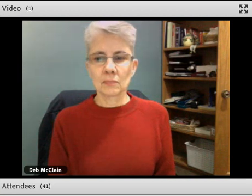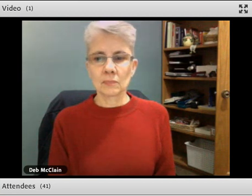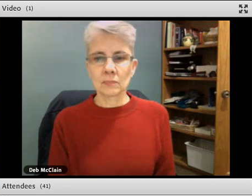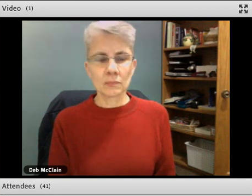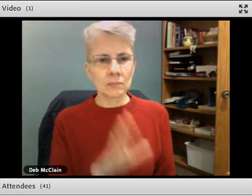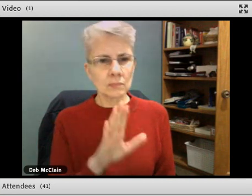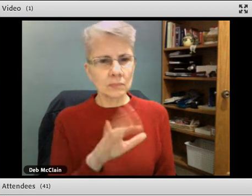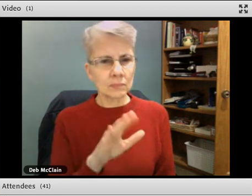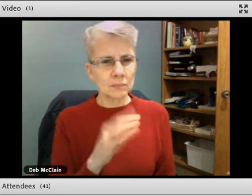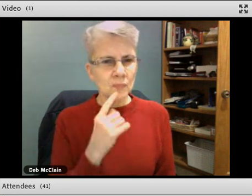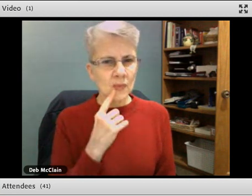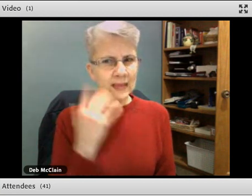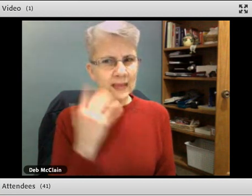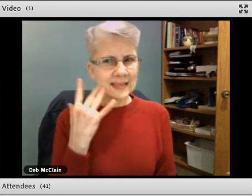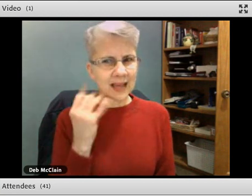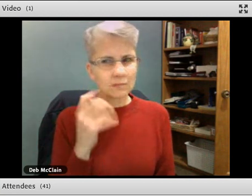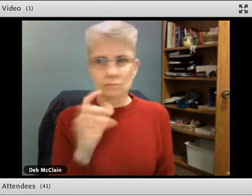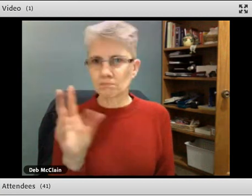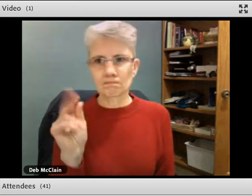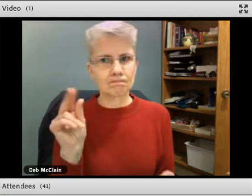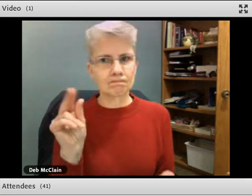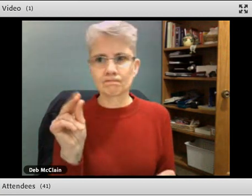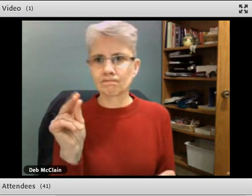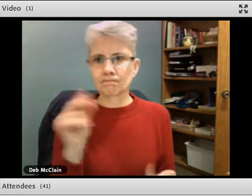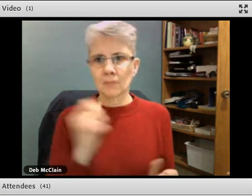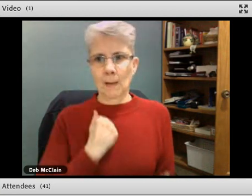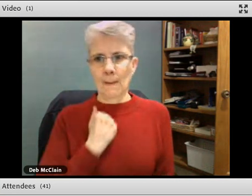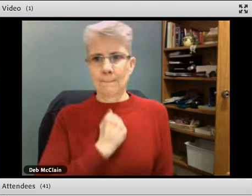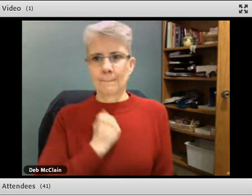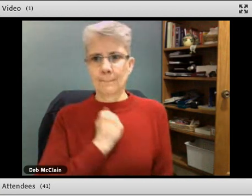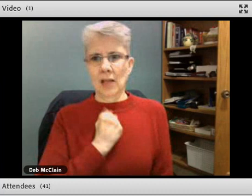Is the sound all right for everyone else? I apologize. It might be my fault.